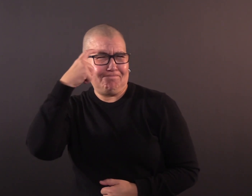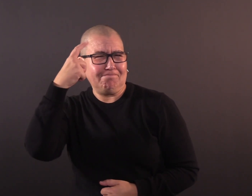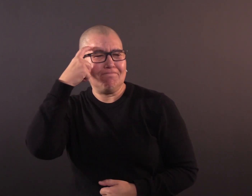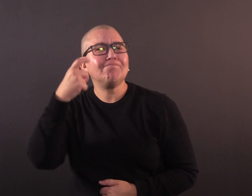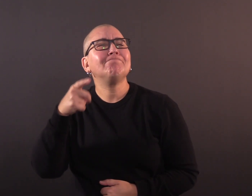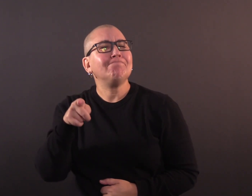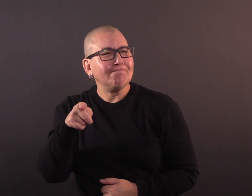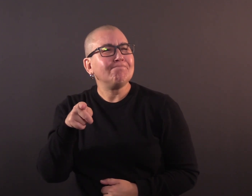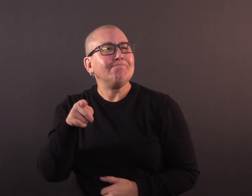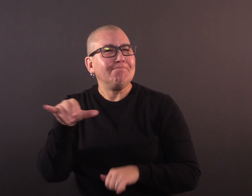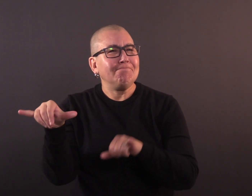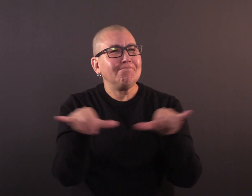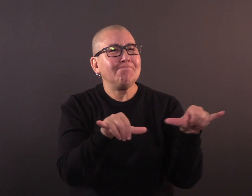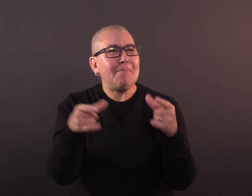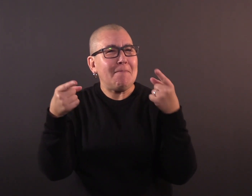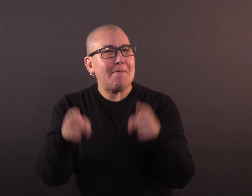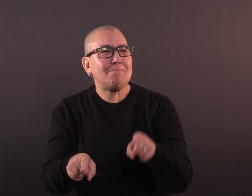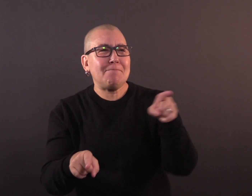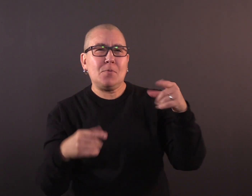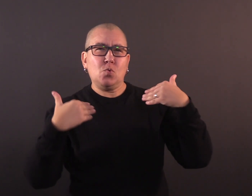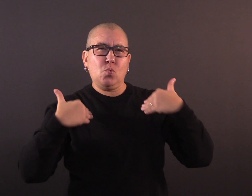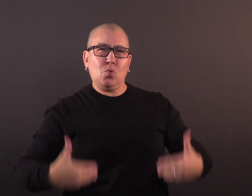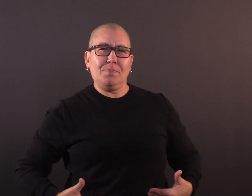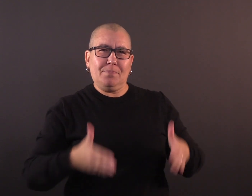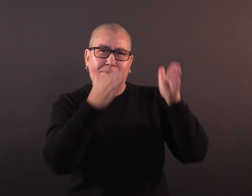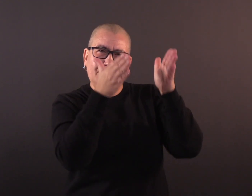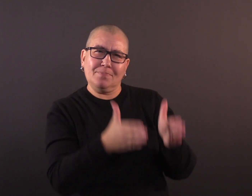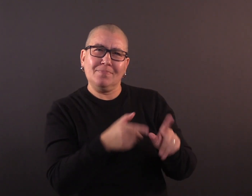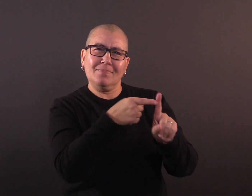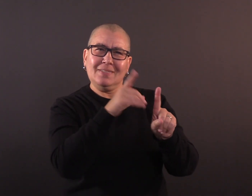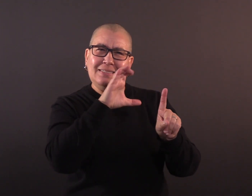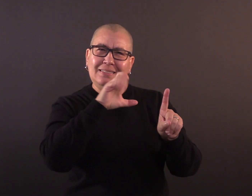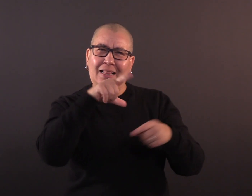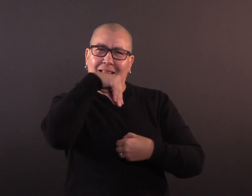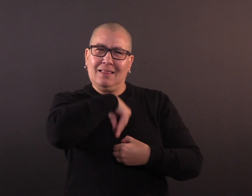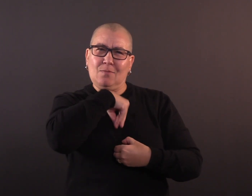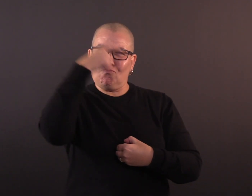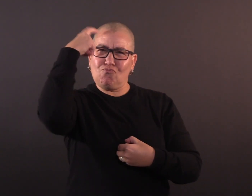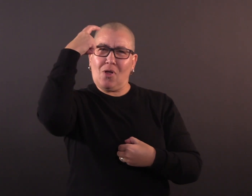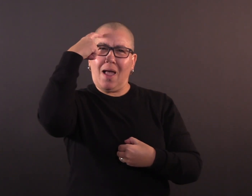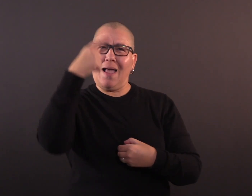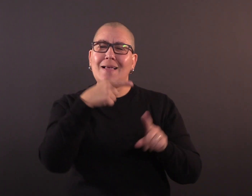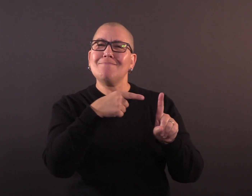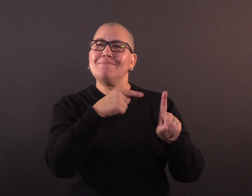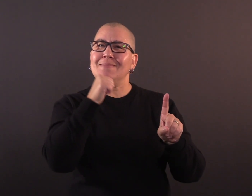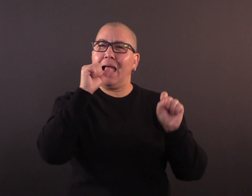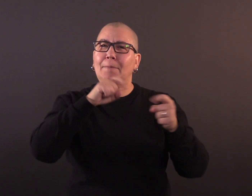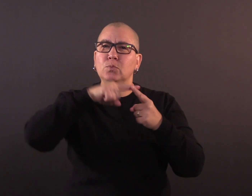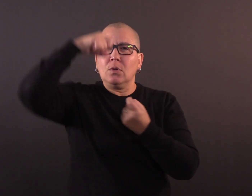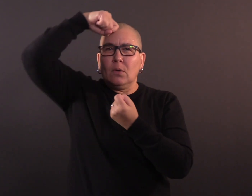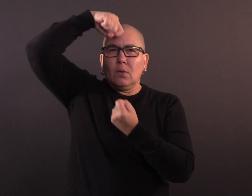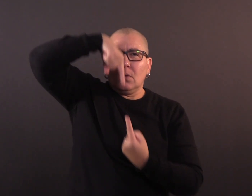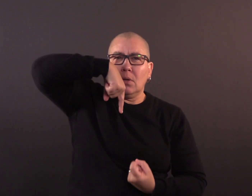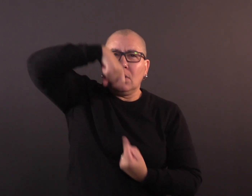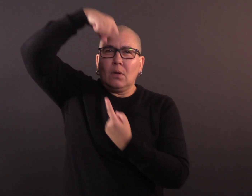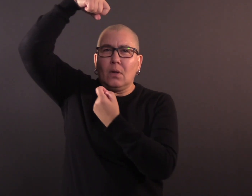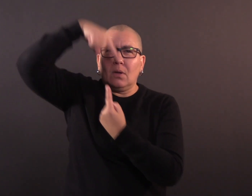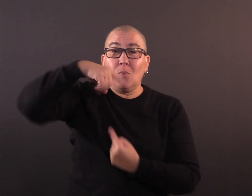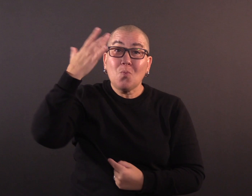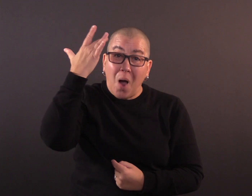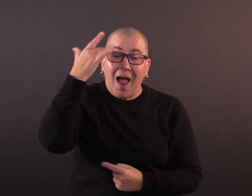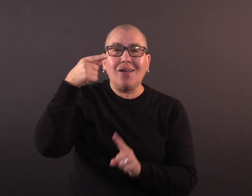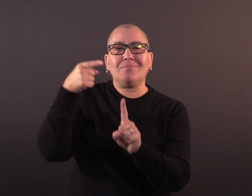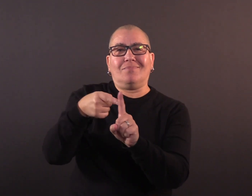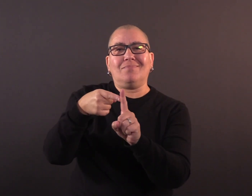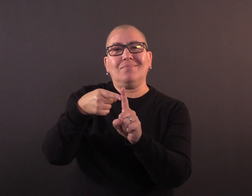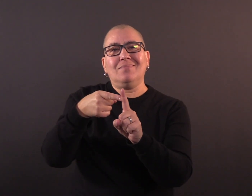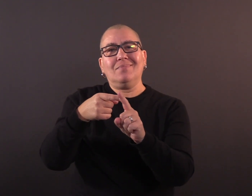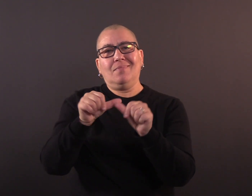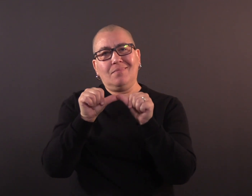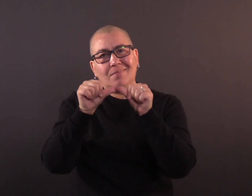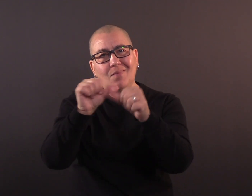happening to the synaptic connections in the brains of people who get long COVID.